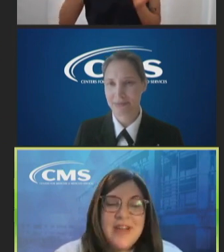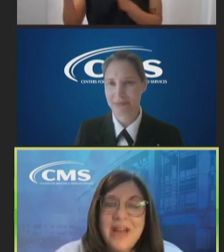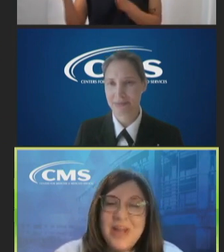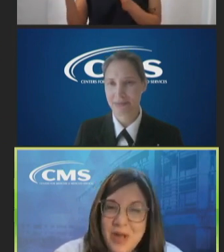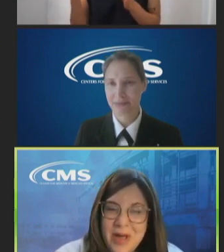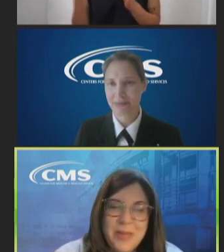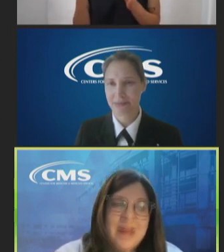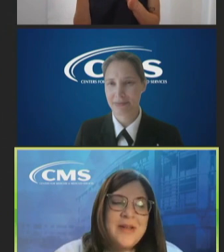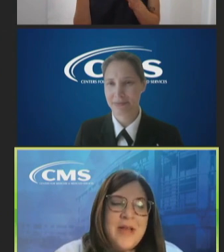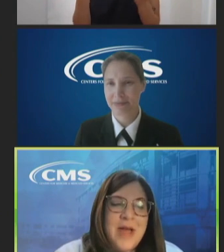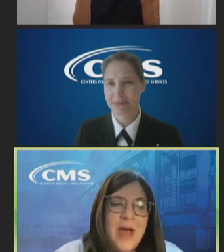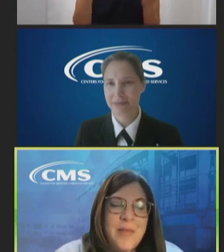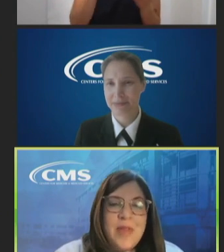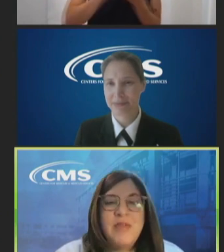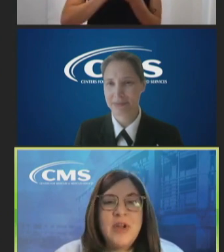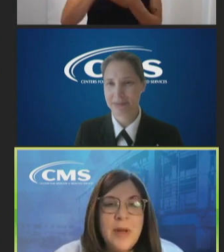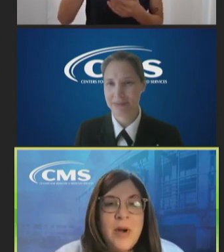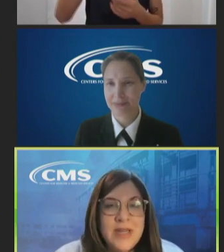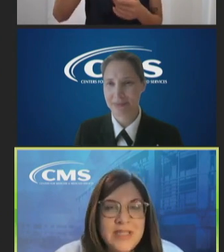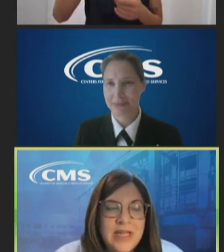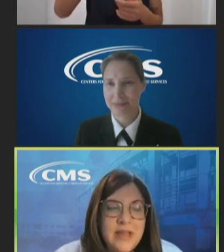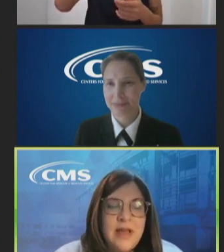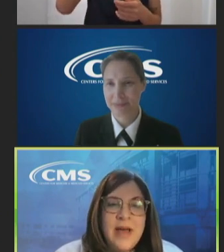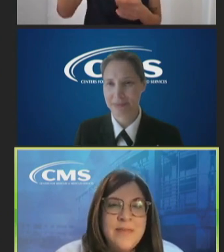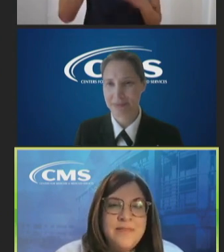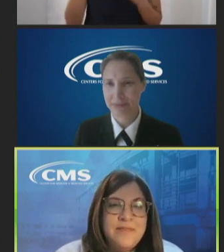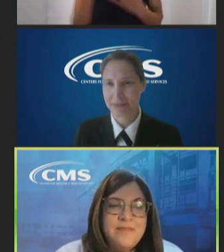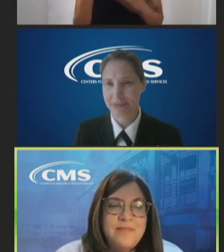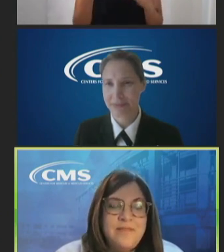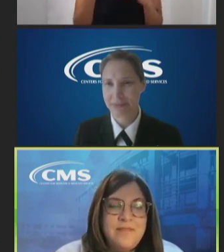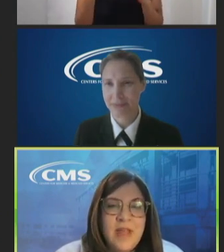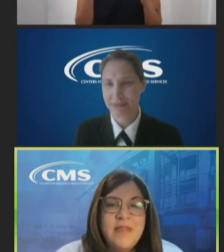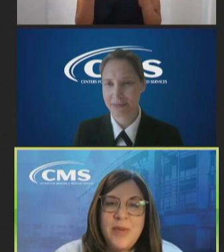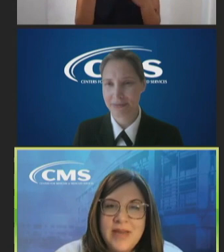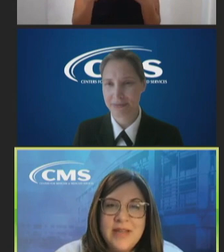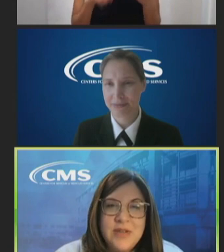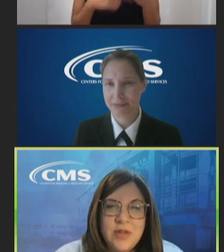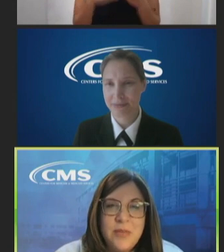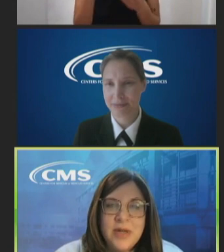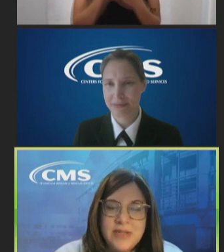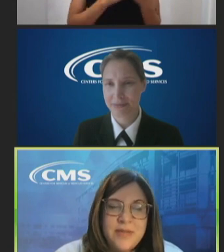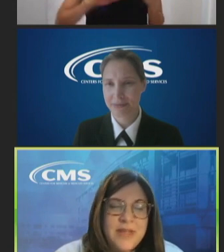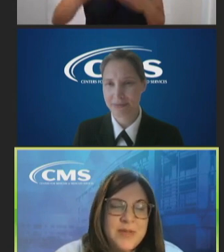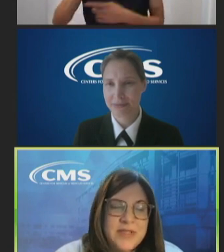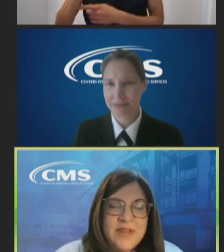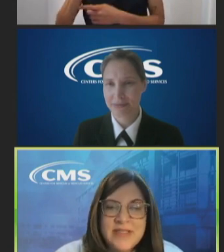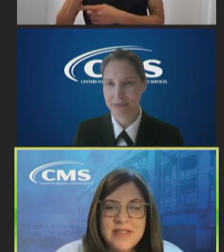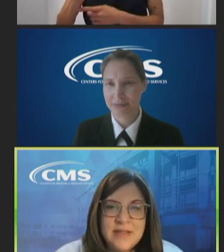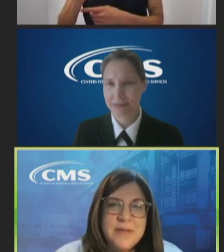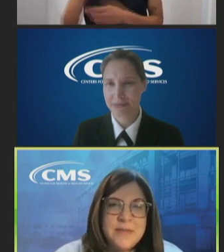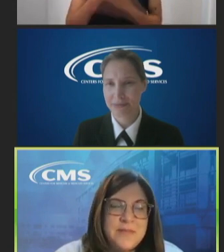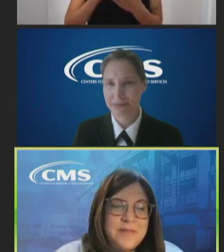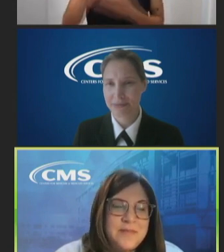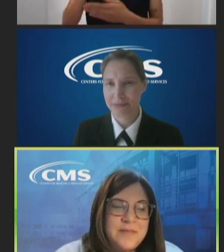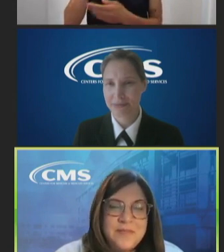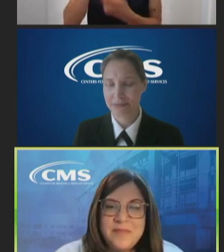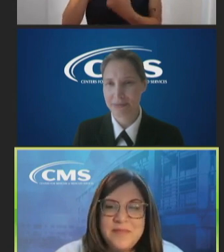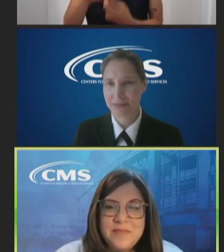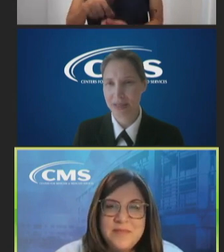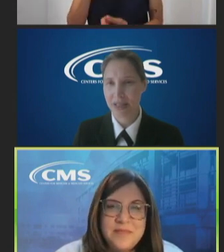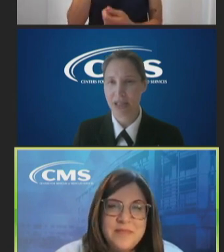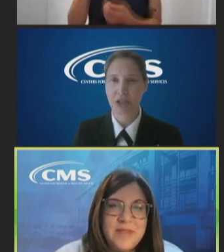colleague on but if we're talking about Part D, then we get into the Part D plan specifics.